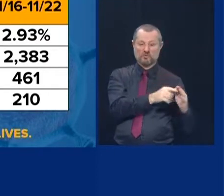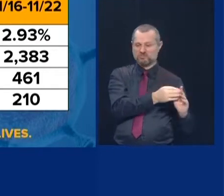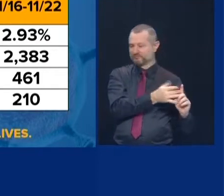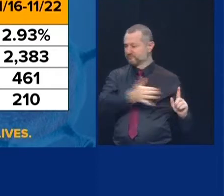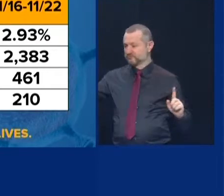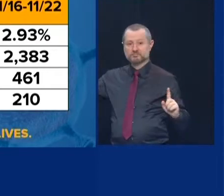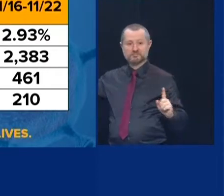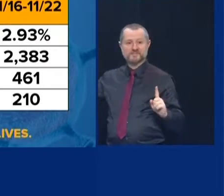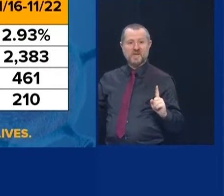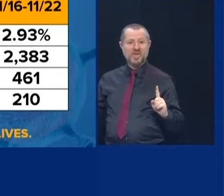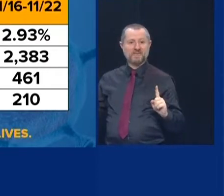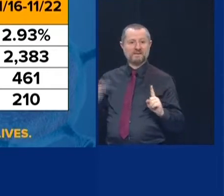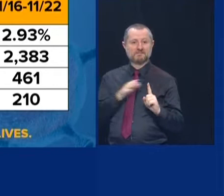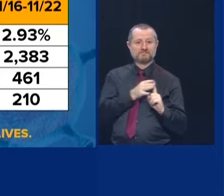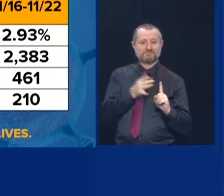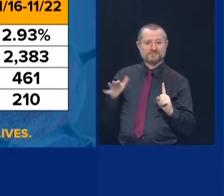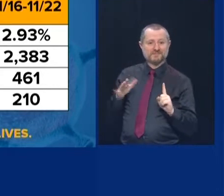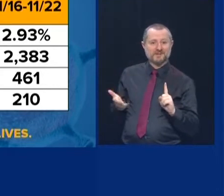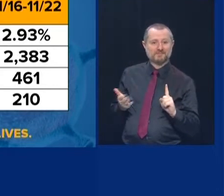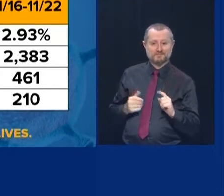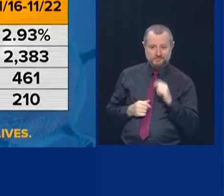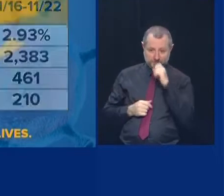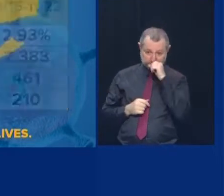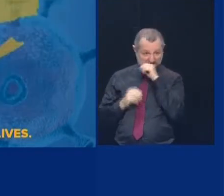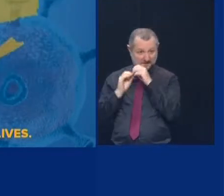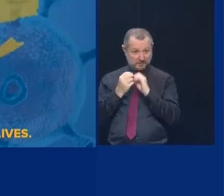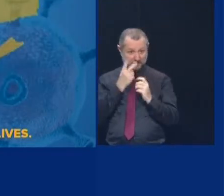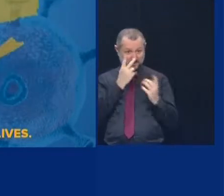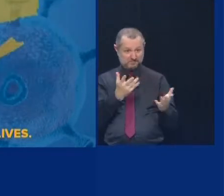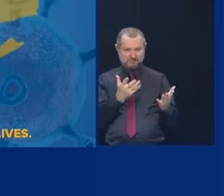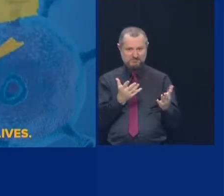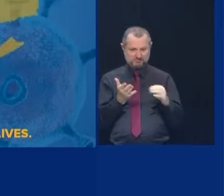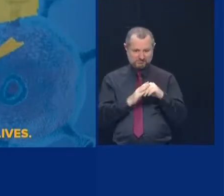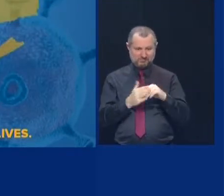THE ICU, THEY'RE INTUBATED, THEY DIE.